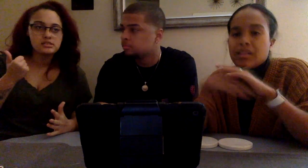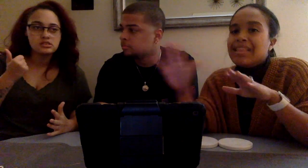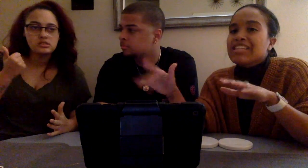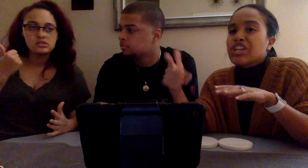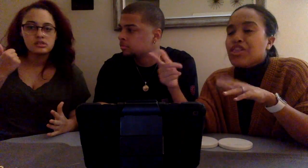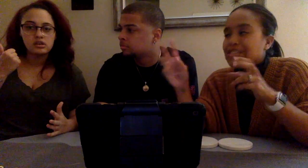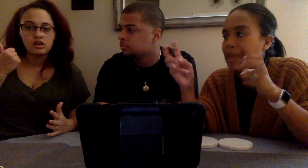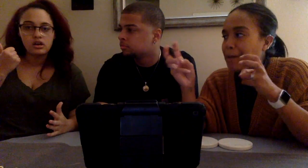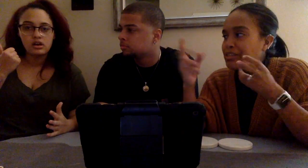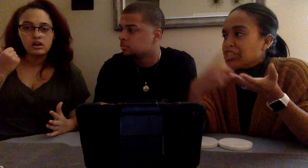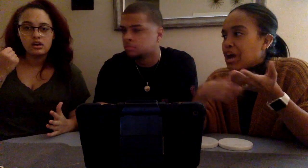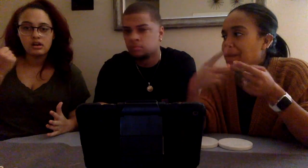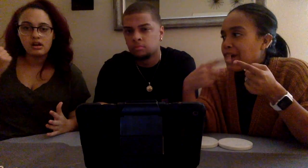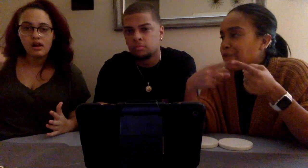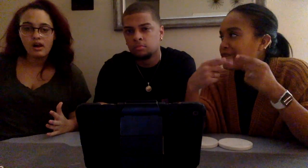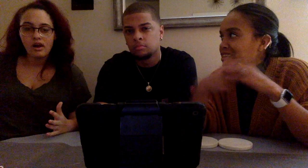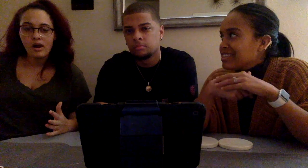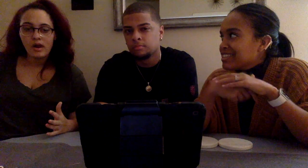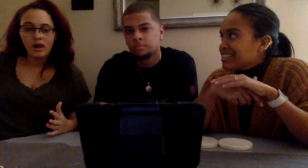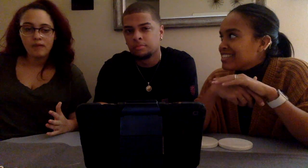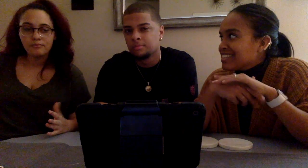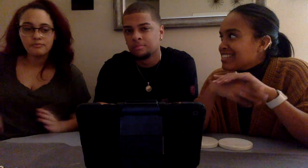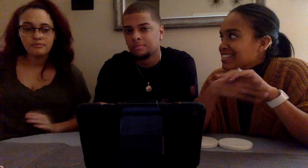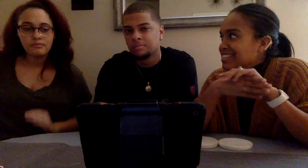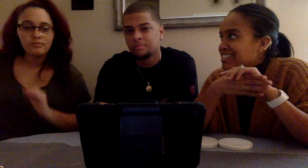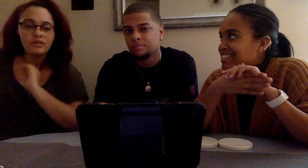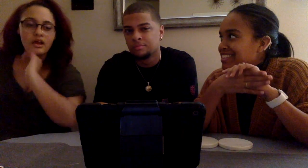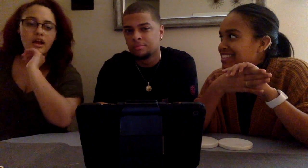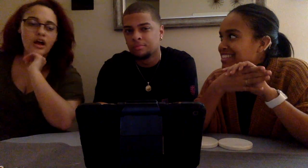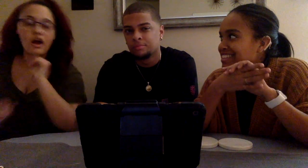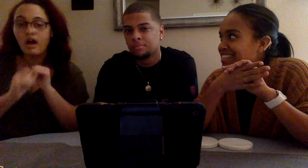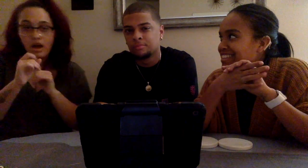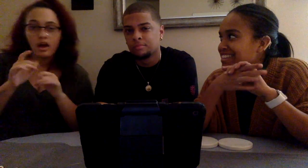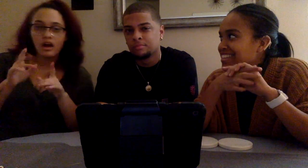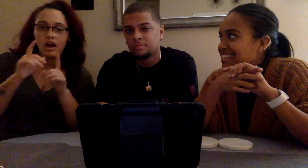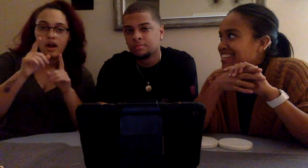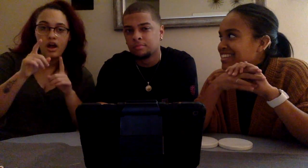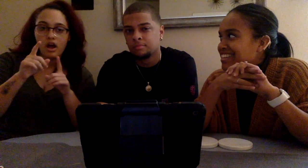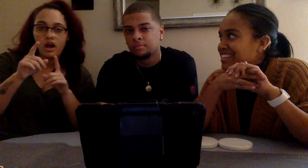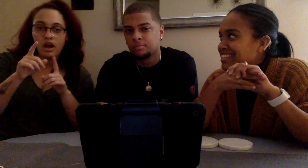V: That's another topic to discuss about. Daisy: *choked* OK...